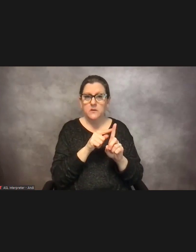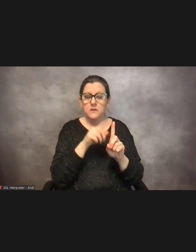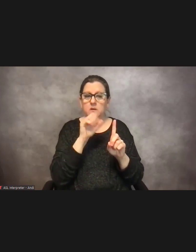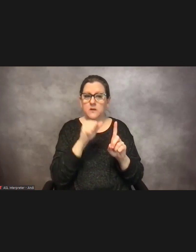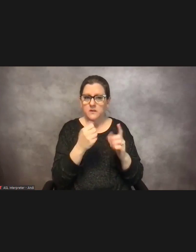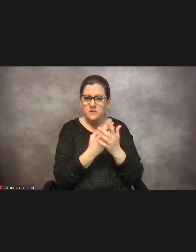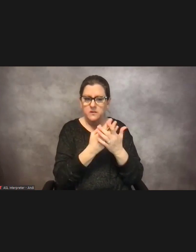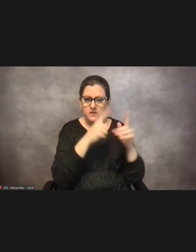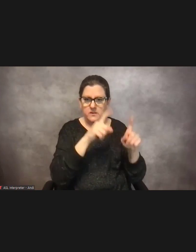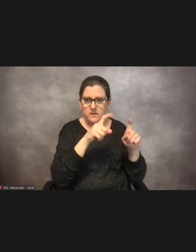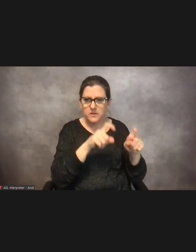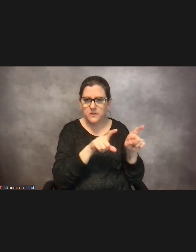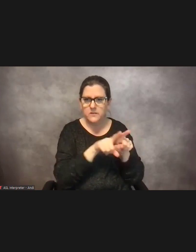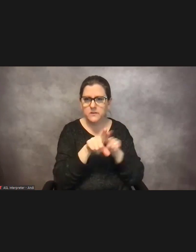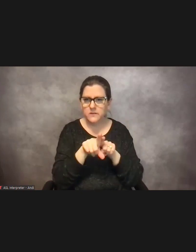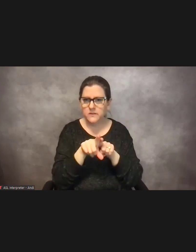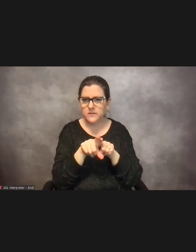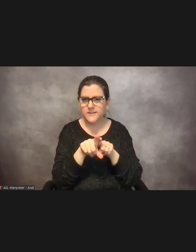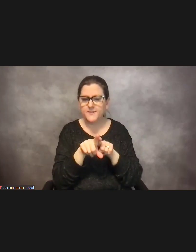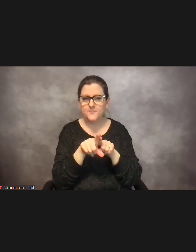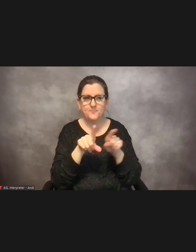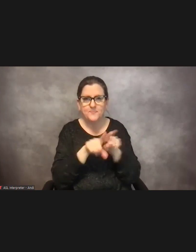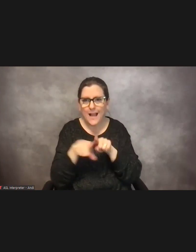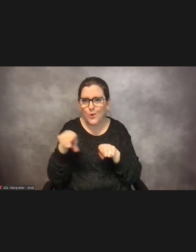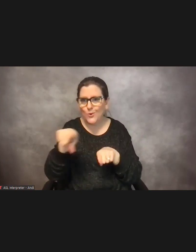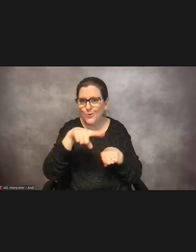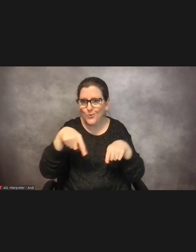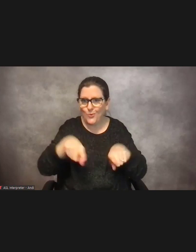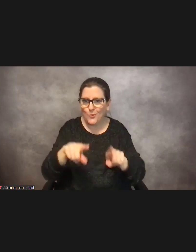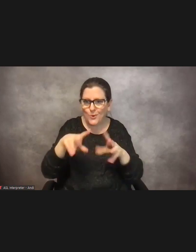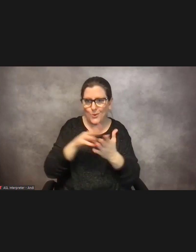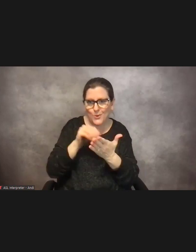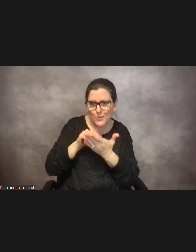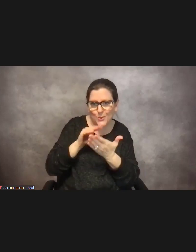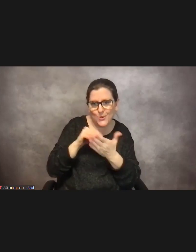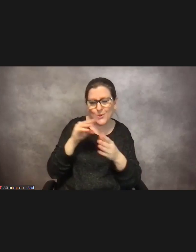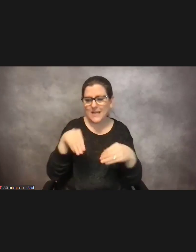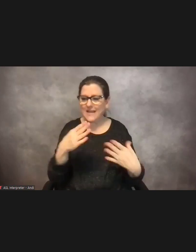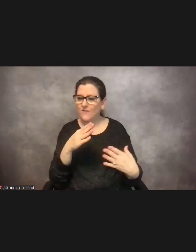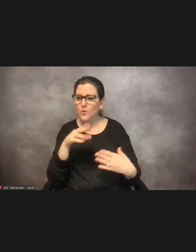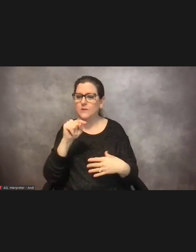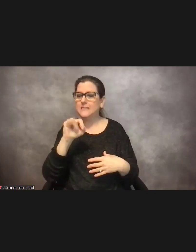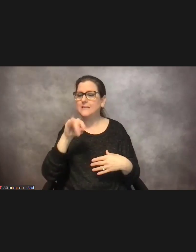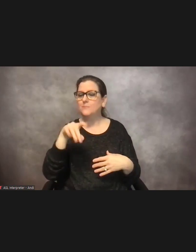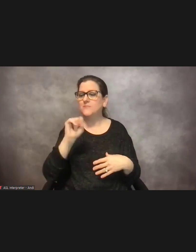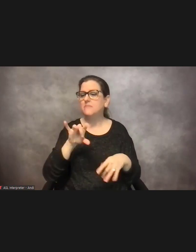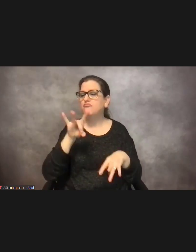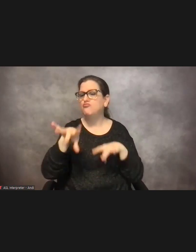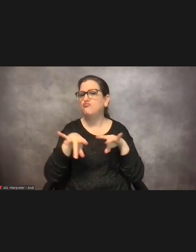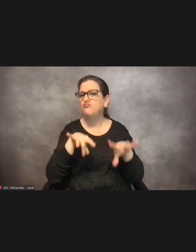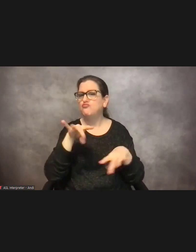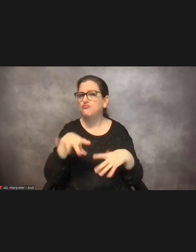then, screen alongside you when you are just getting start started and can give you some helpful pointers, it's a great way to be